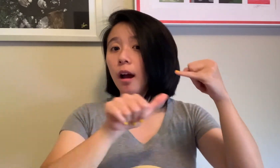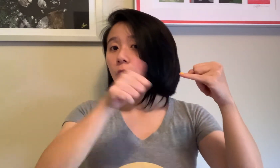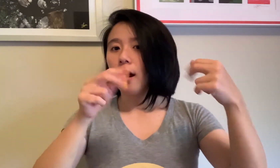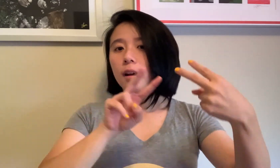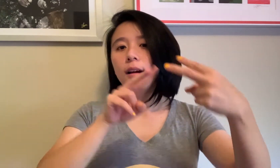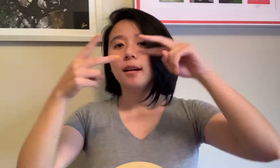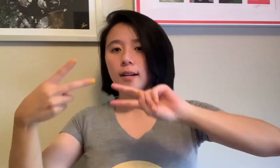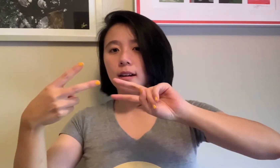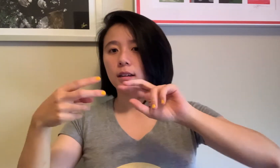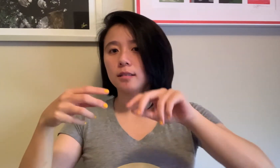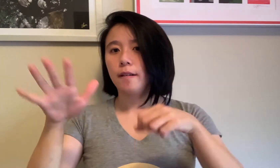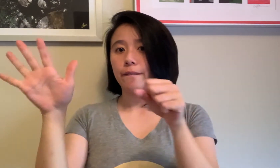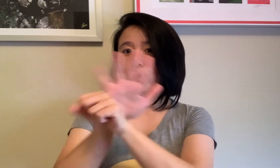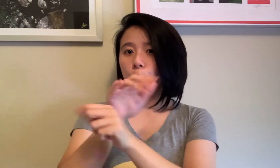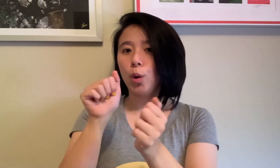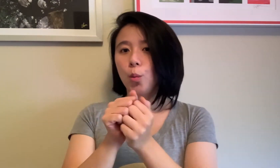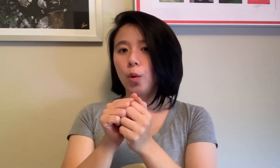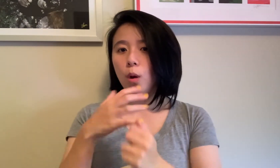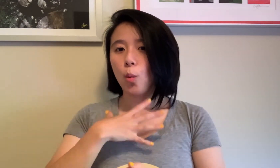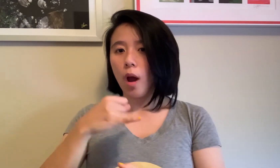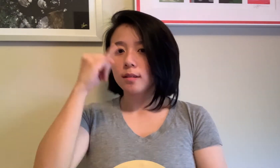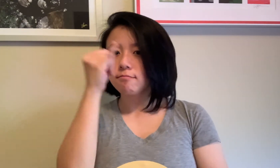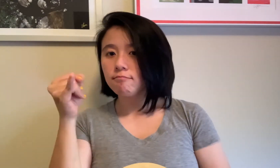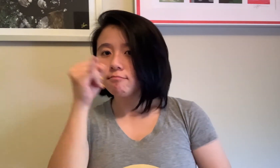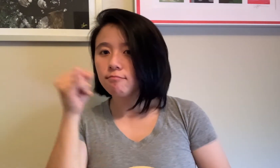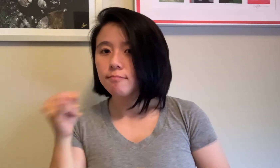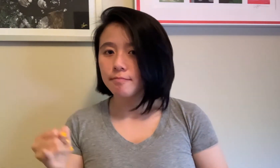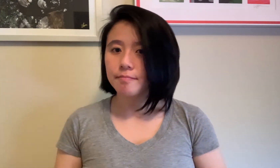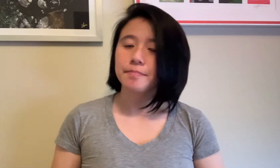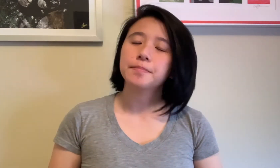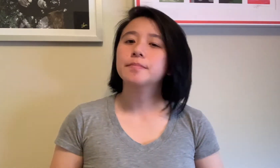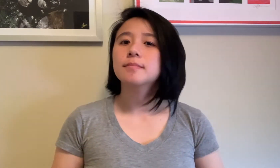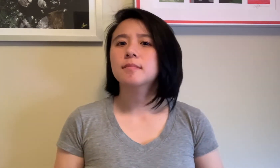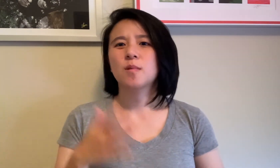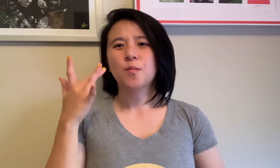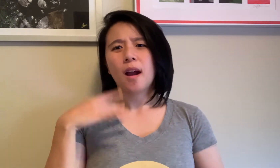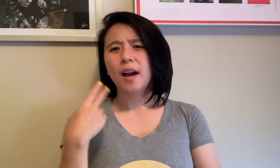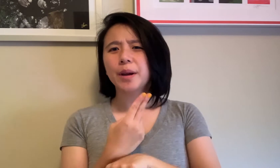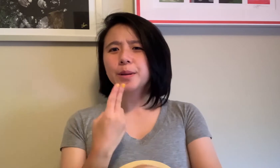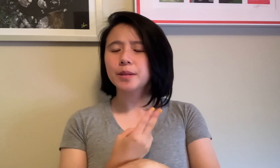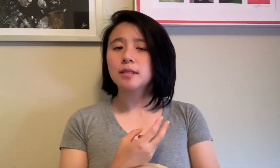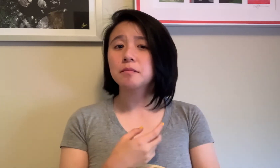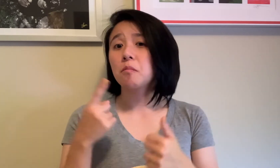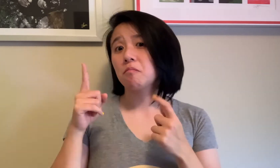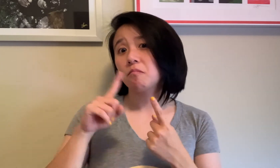The other is opposite, full with white lines. Why do I use chops?